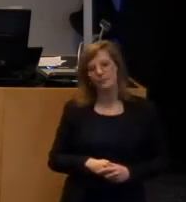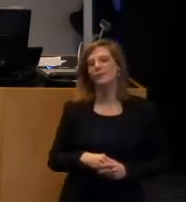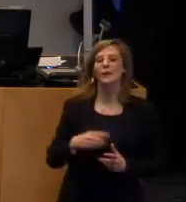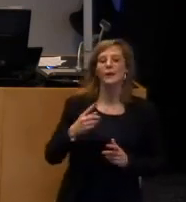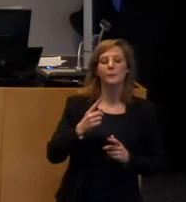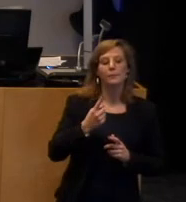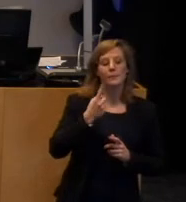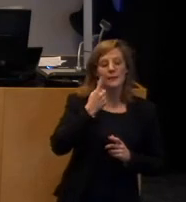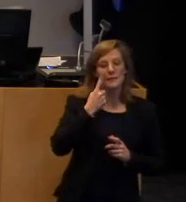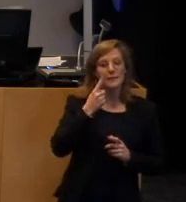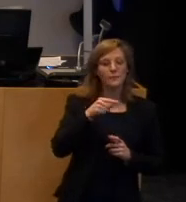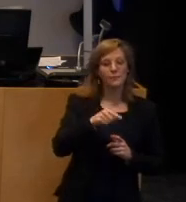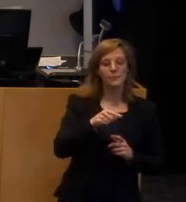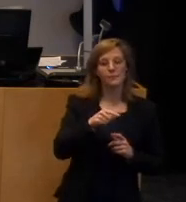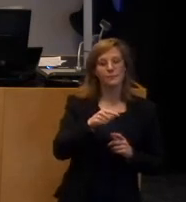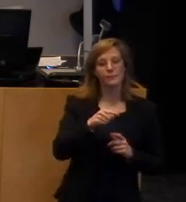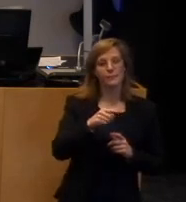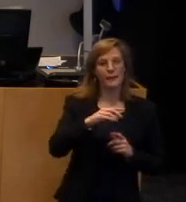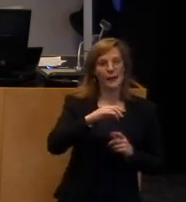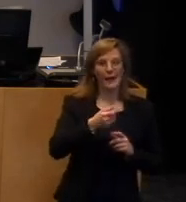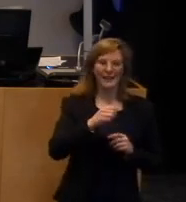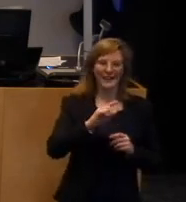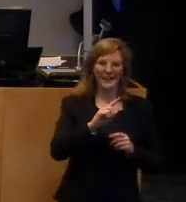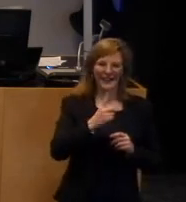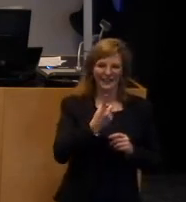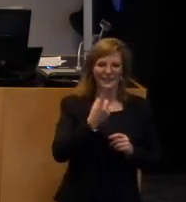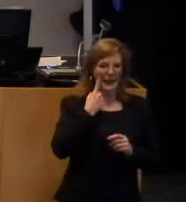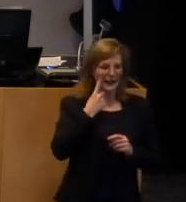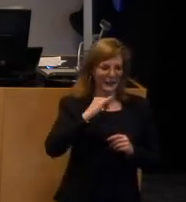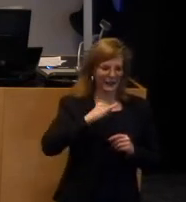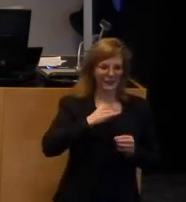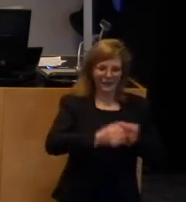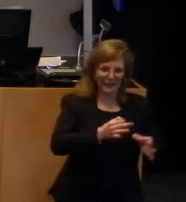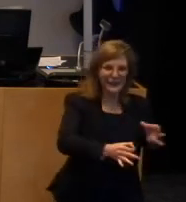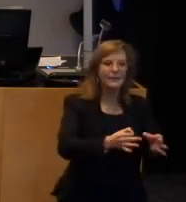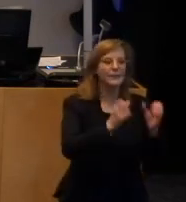and spans over applied and rejected strategies.